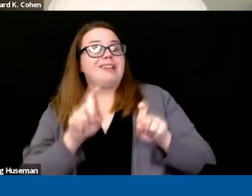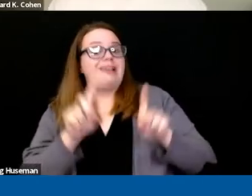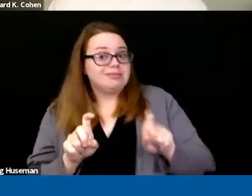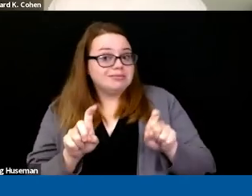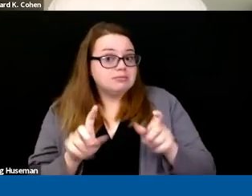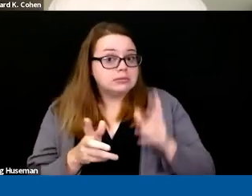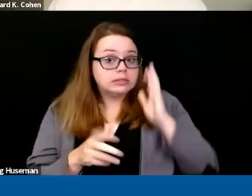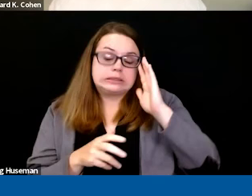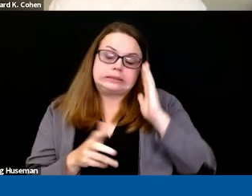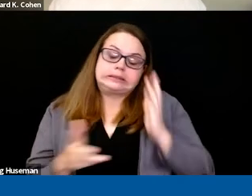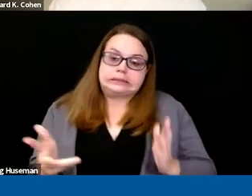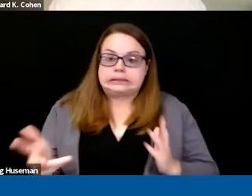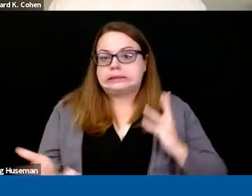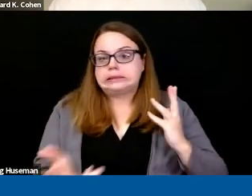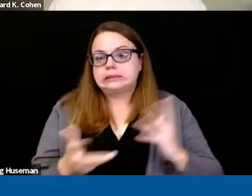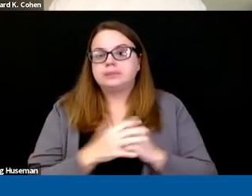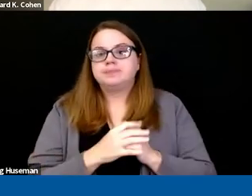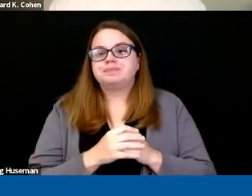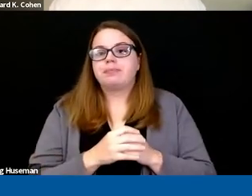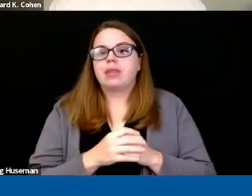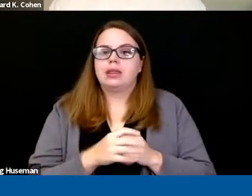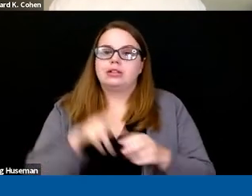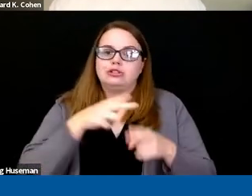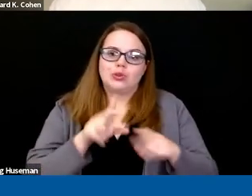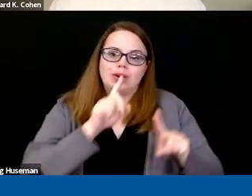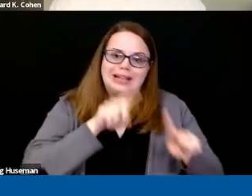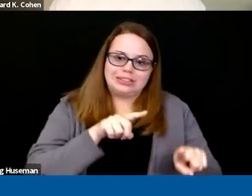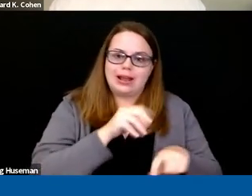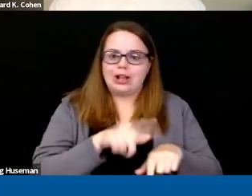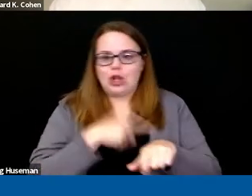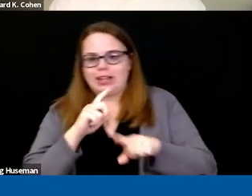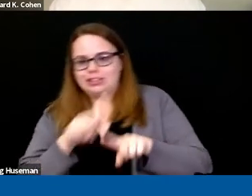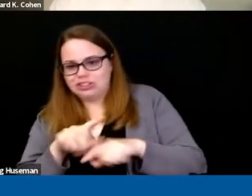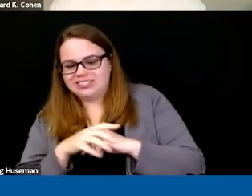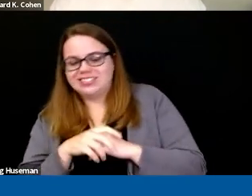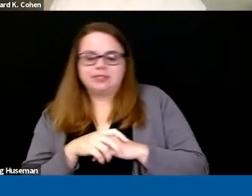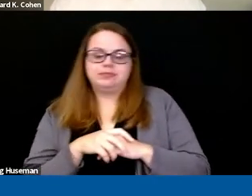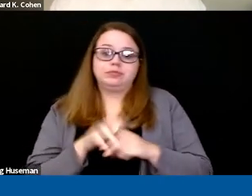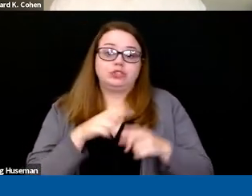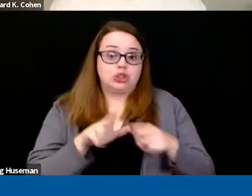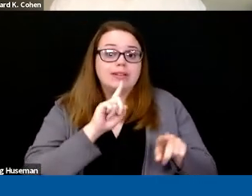Oof, there's a short answer and a long answer. The short answer is,